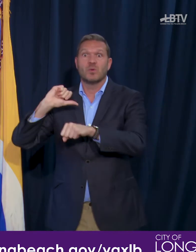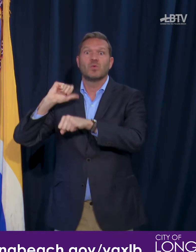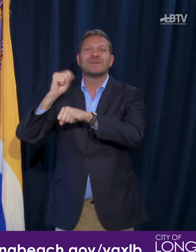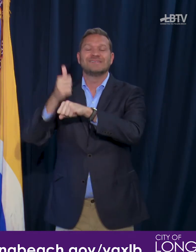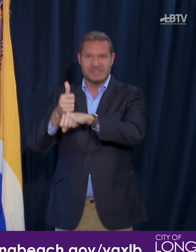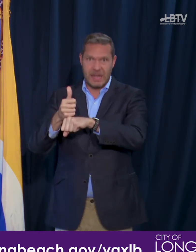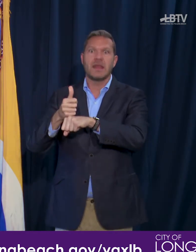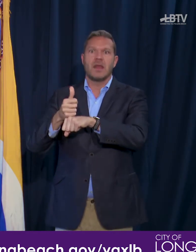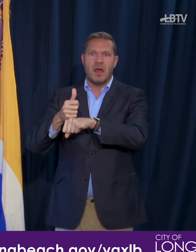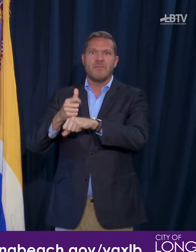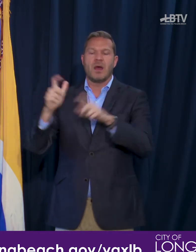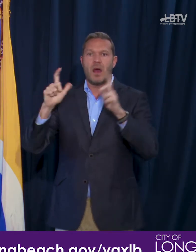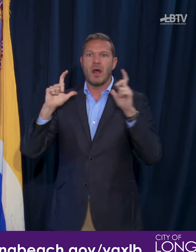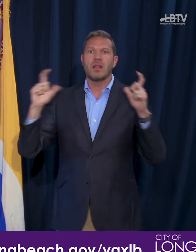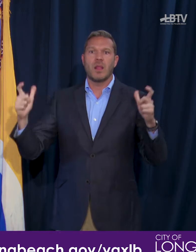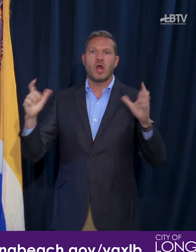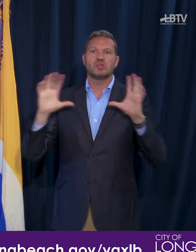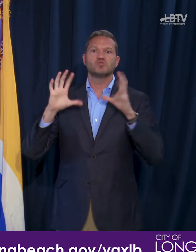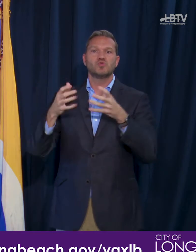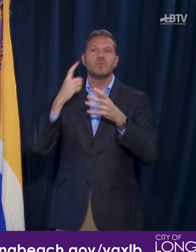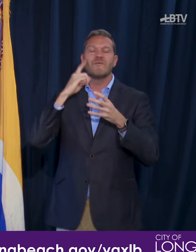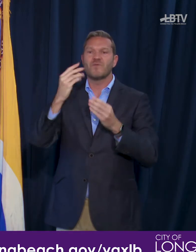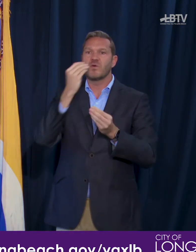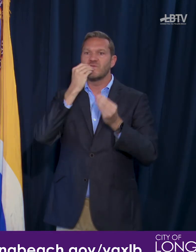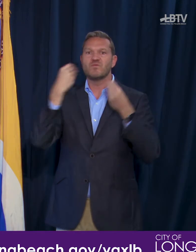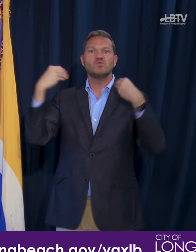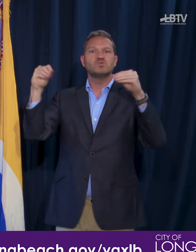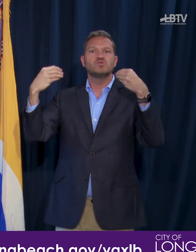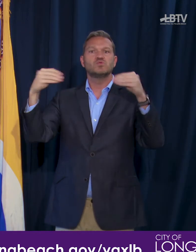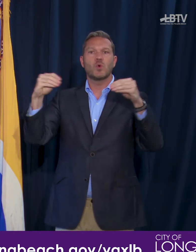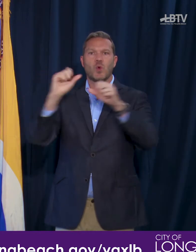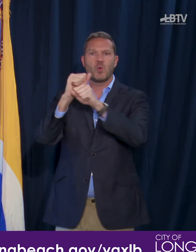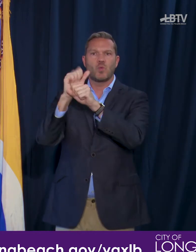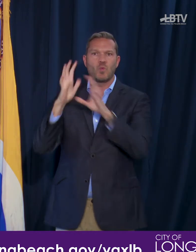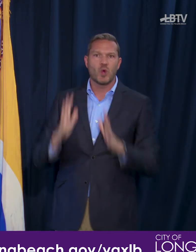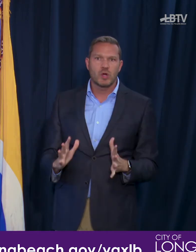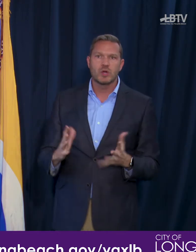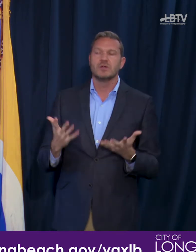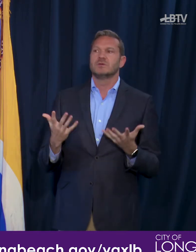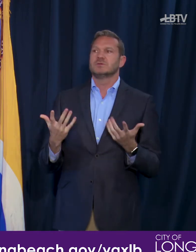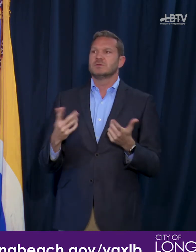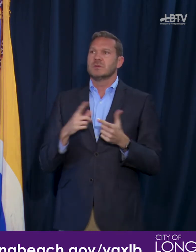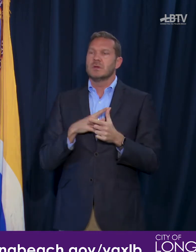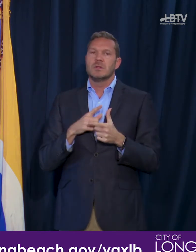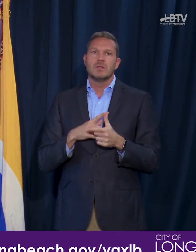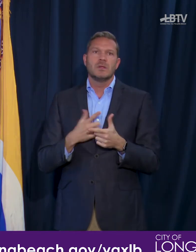we are vaccinating a lot of grocery store workers, a lot of folks from the you know